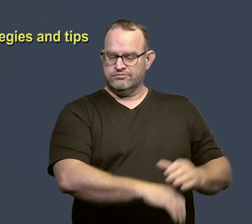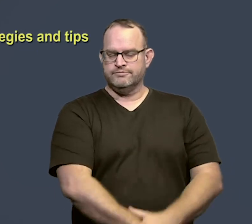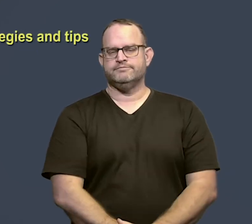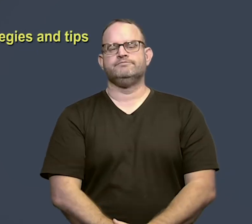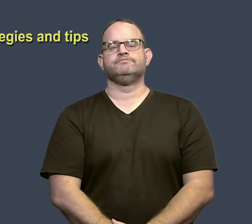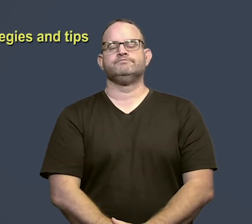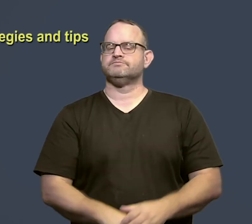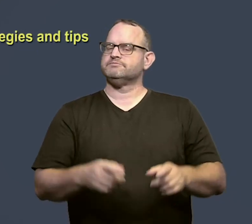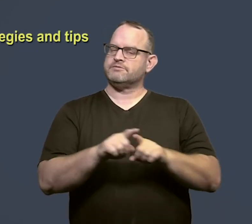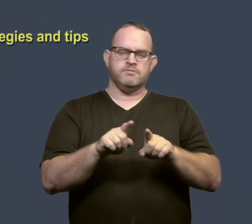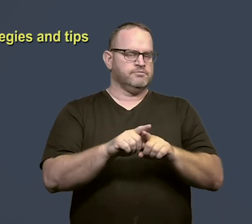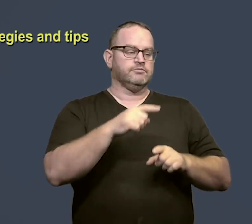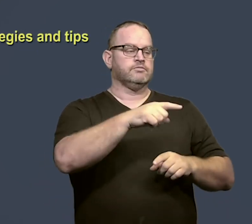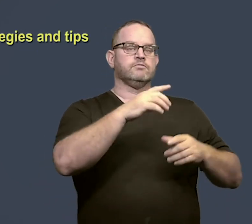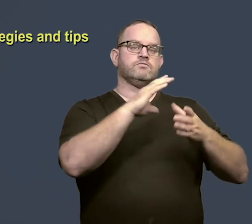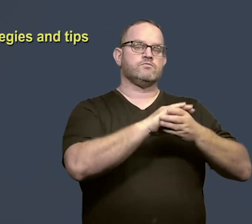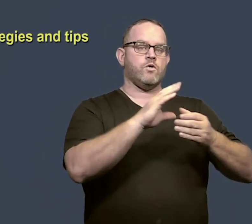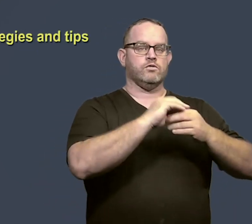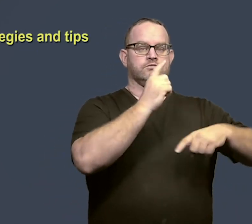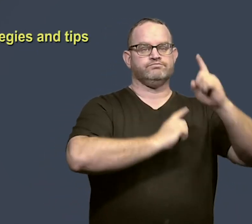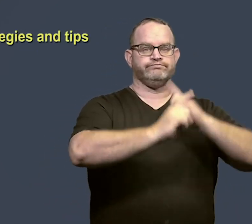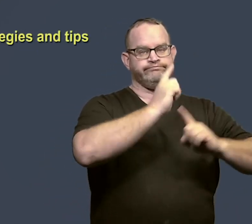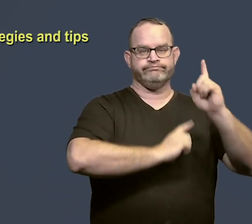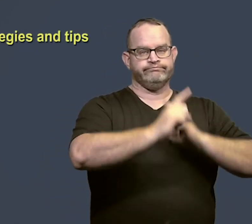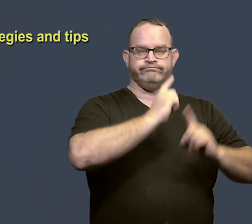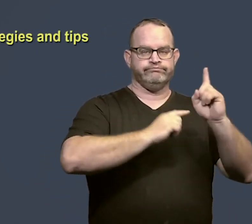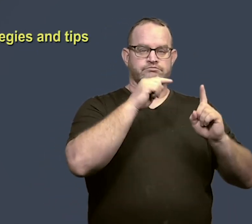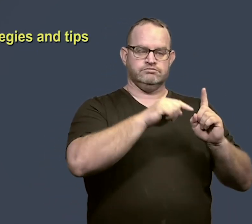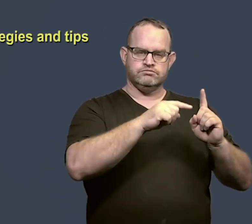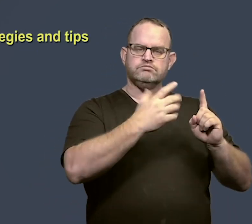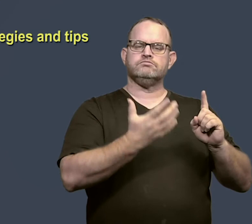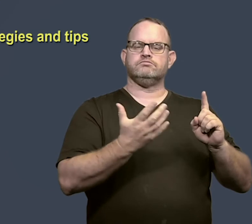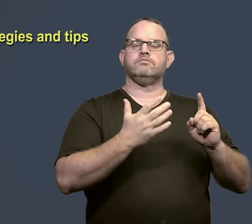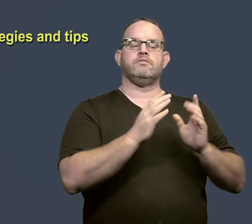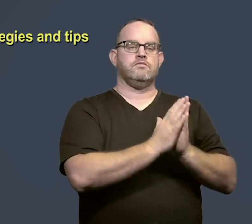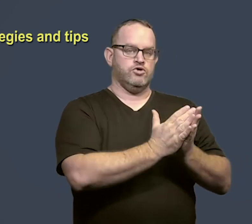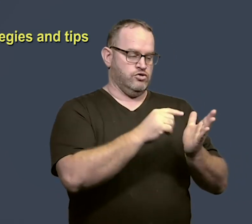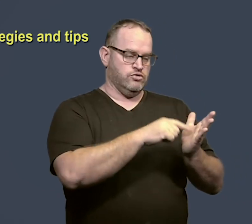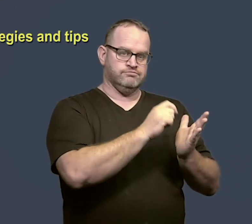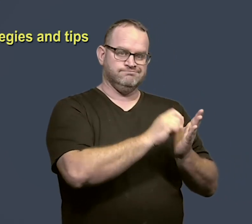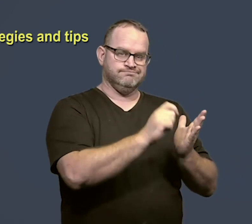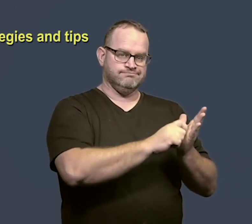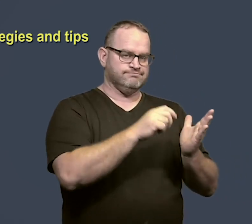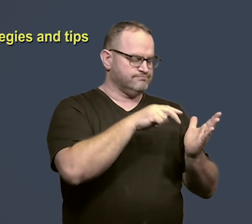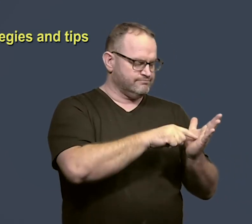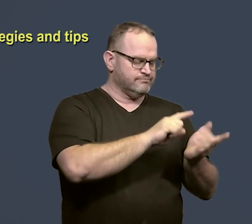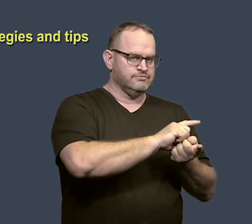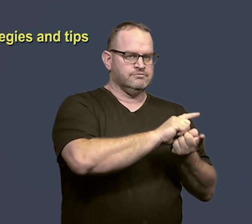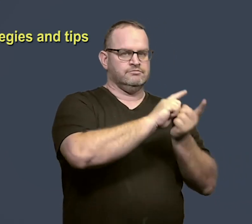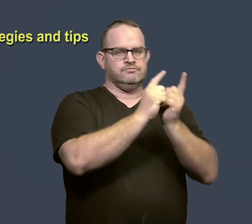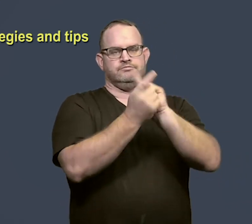story signing and sign language translation from a written story, and